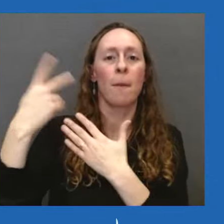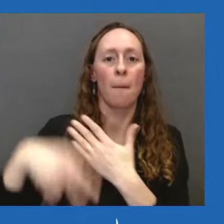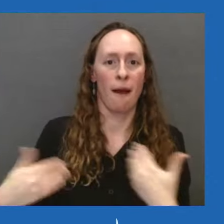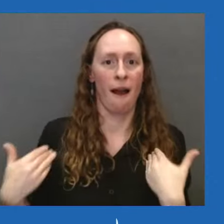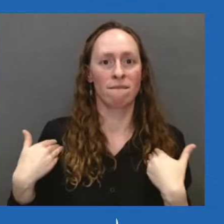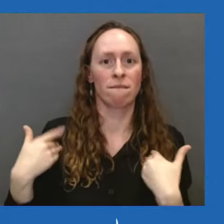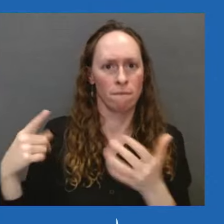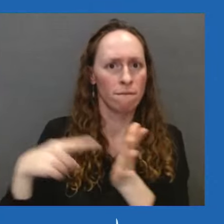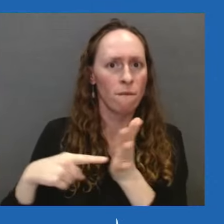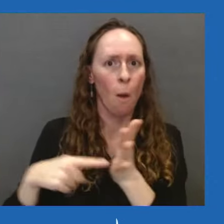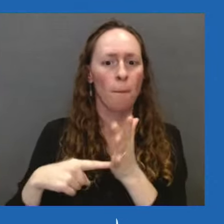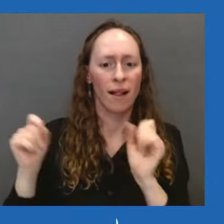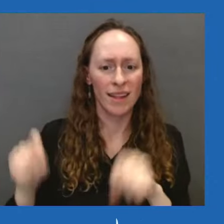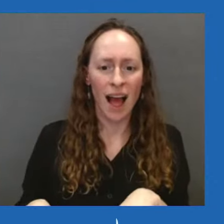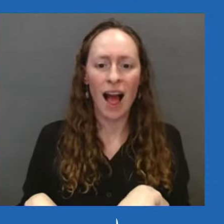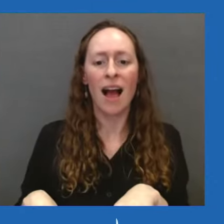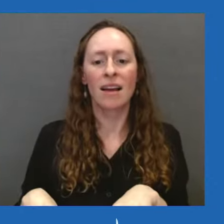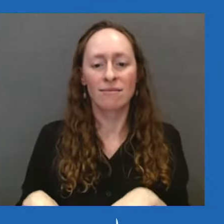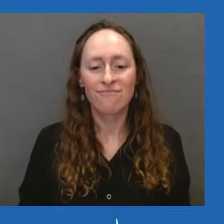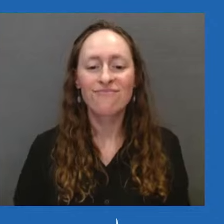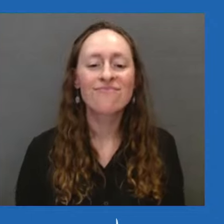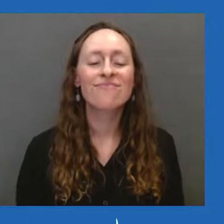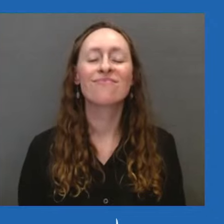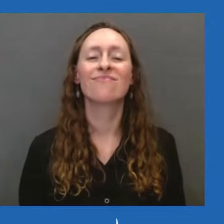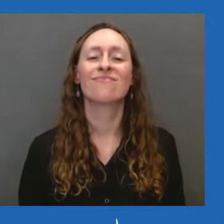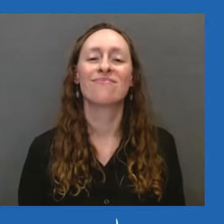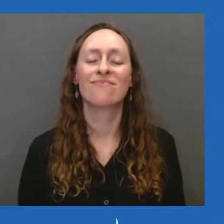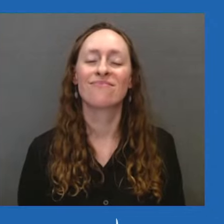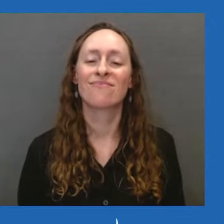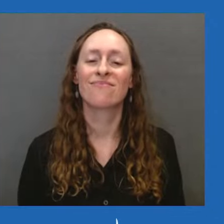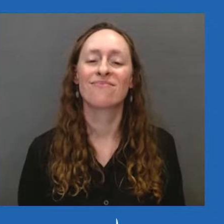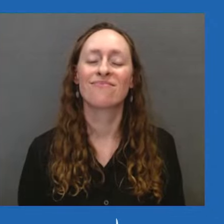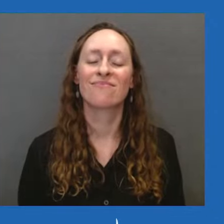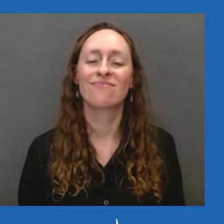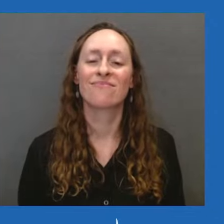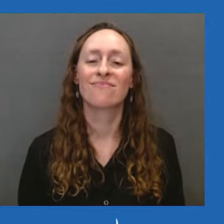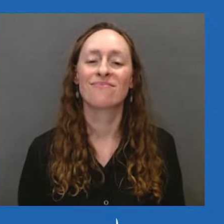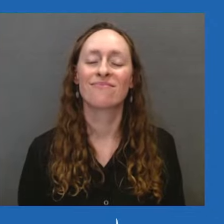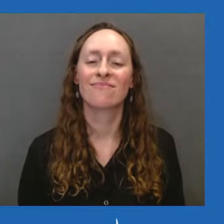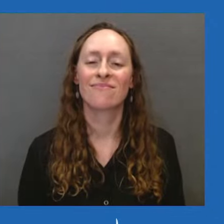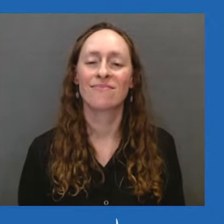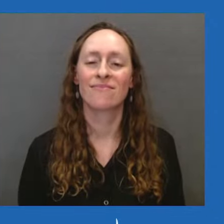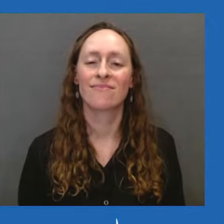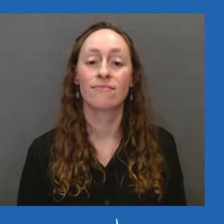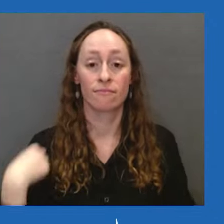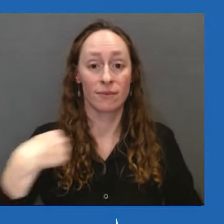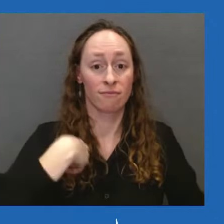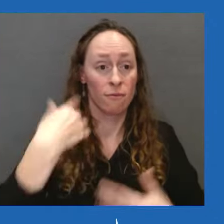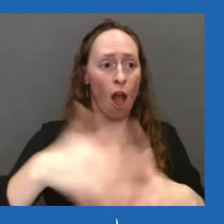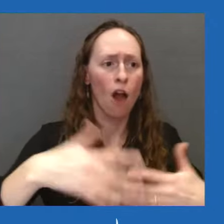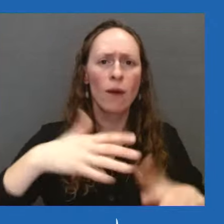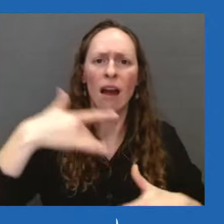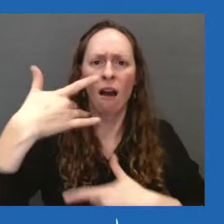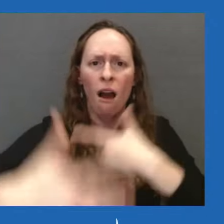my administration has already conserved more than 21 million acres nationwide, including when I was here a year ago